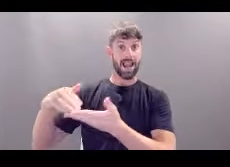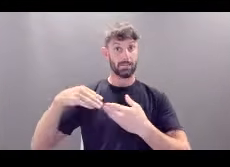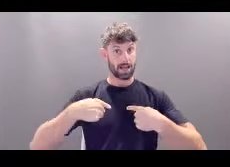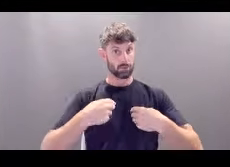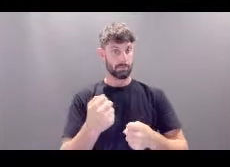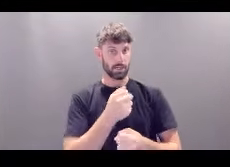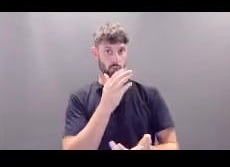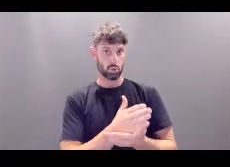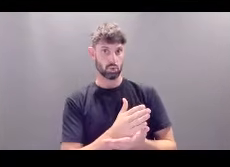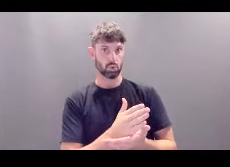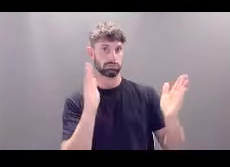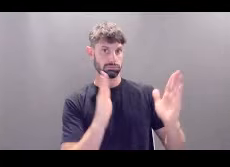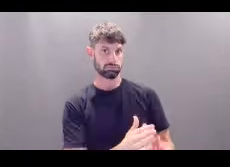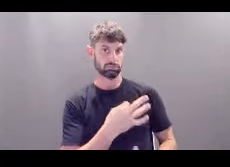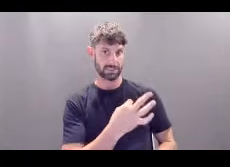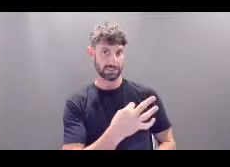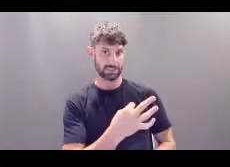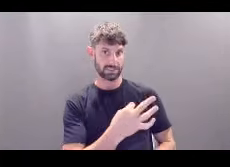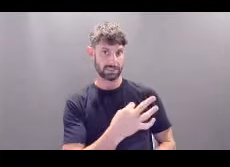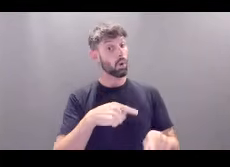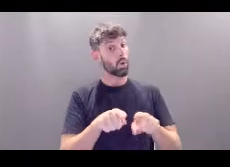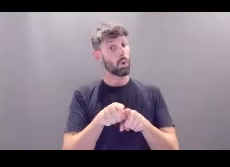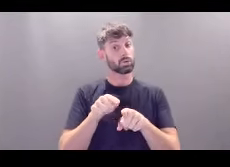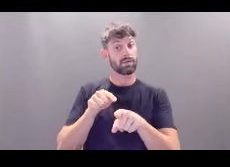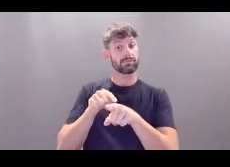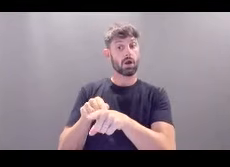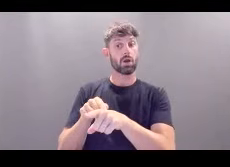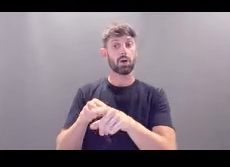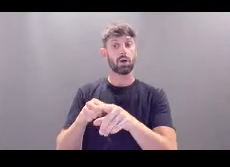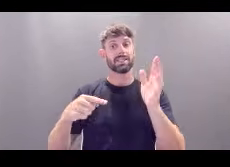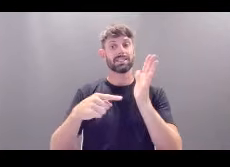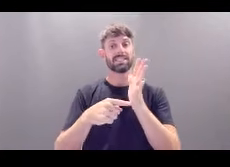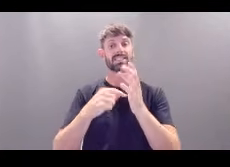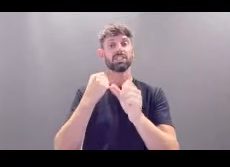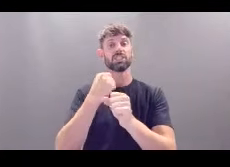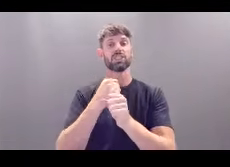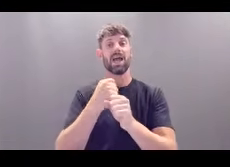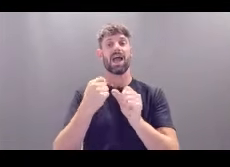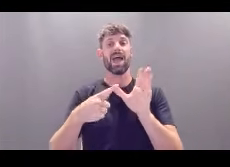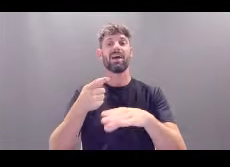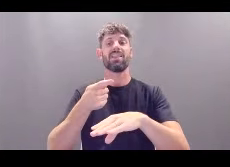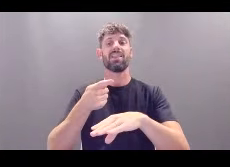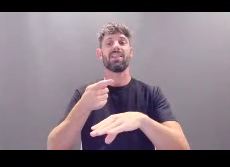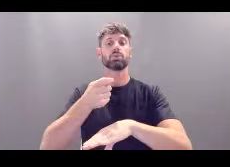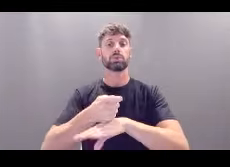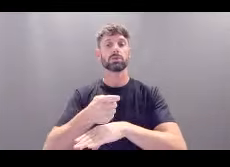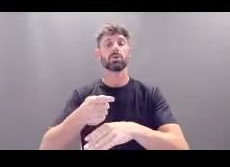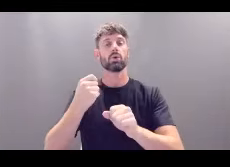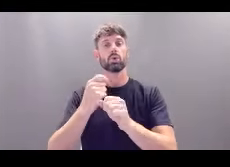Goods Administration, that's known as the TGA, who is a key market regulator.